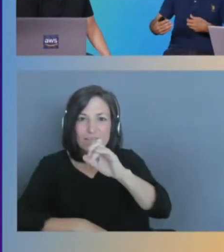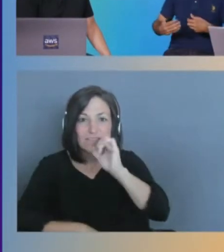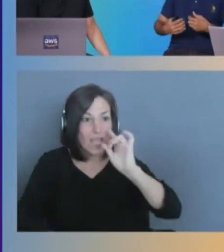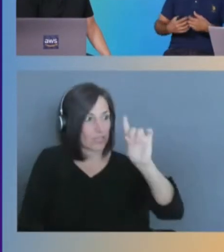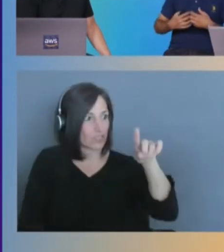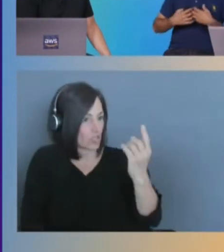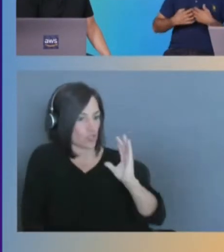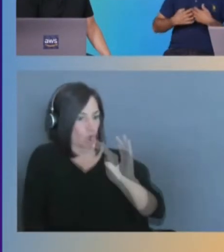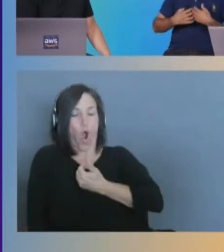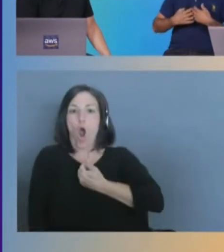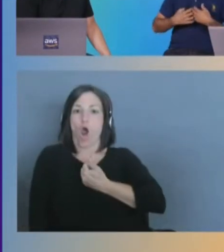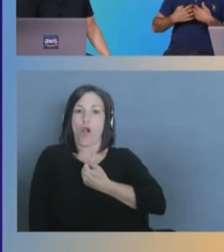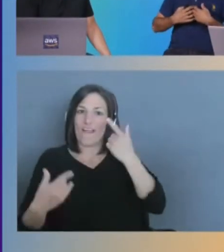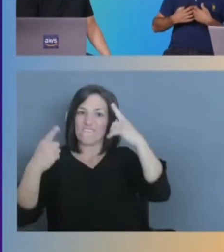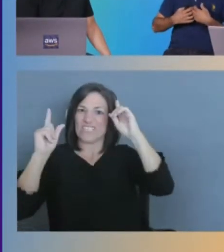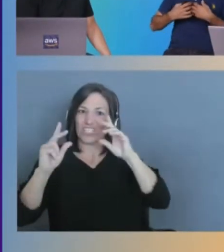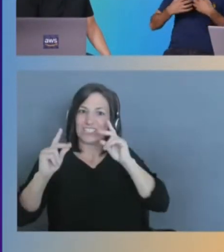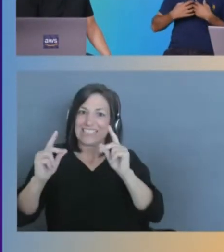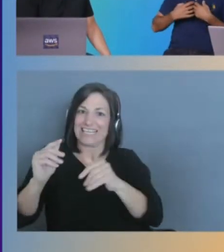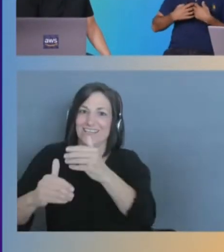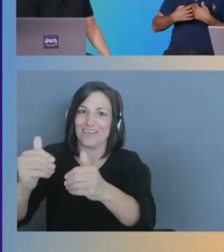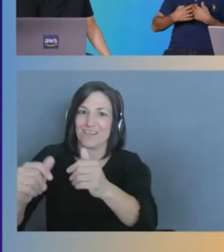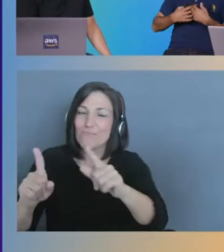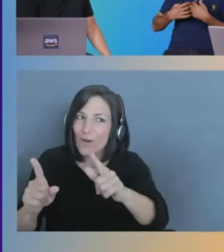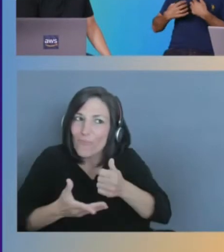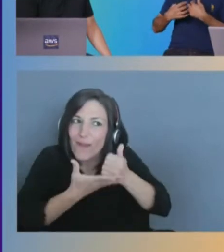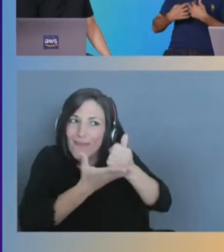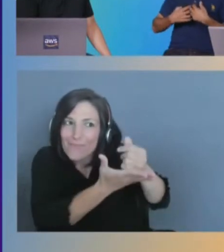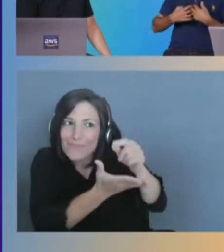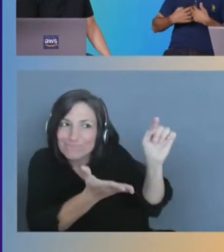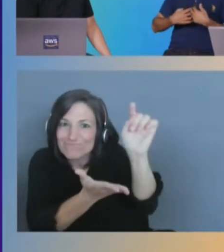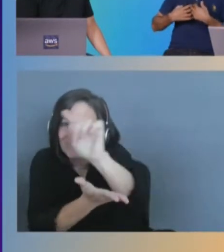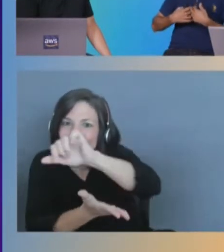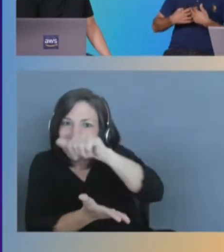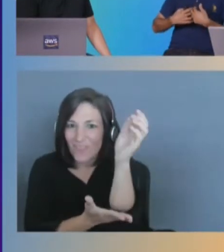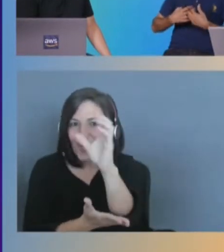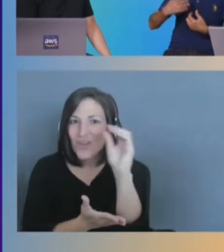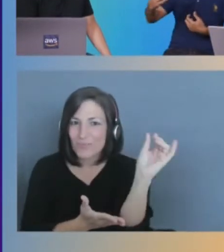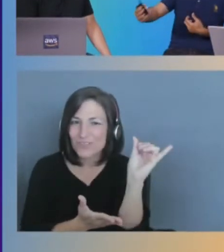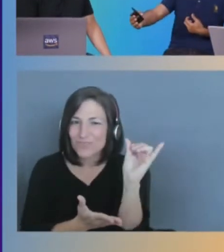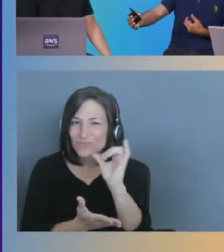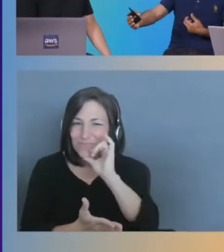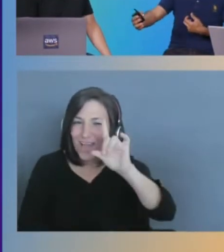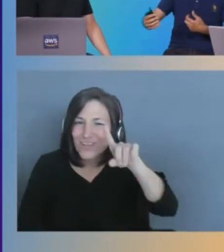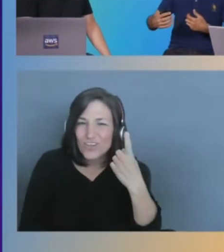So our impact is not just for our customers. It's also for our suppliers too.